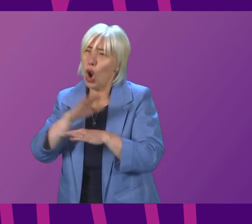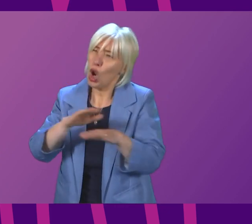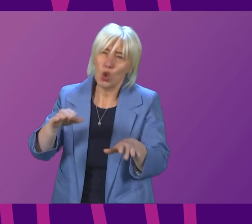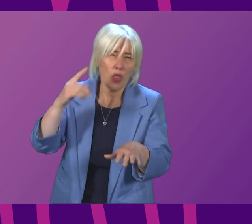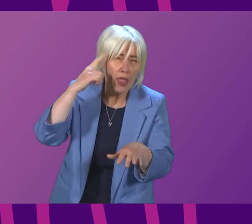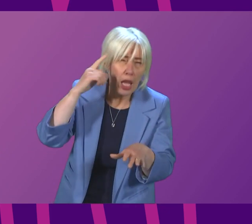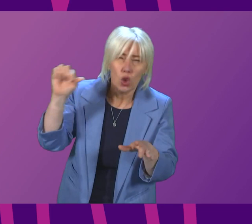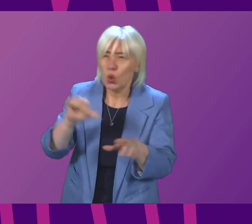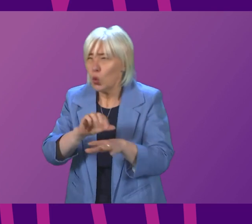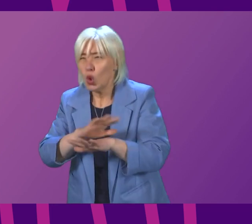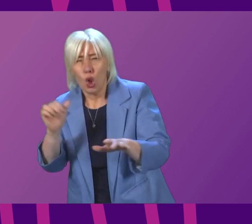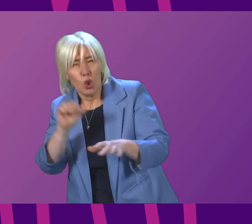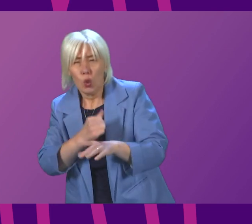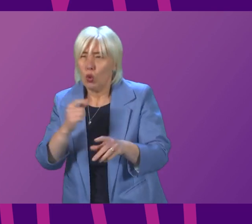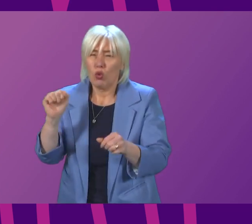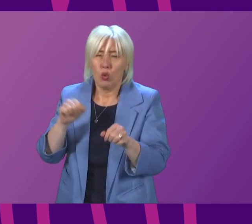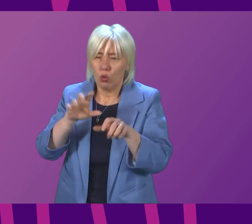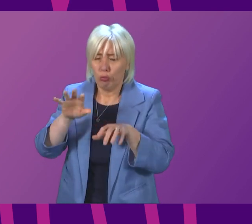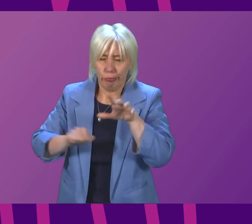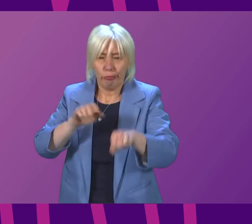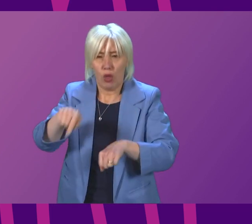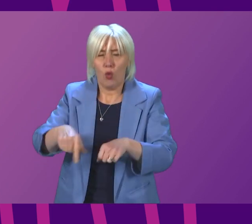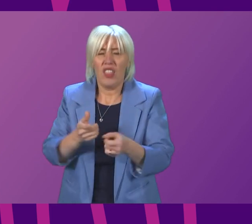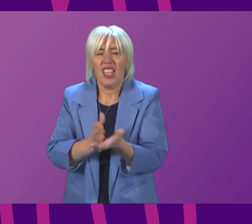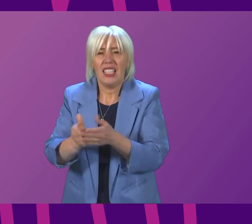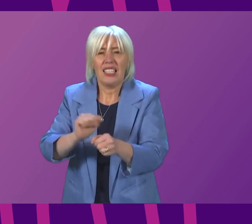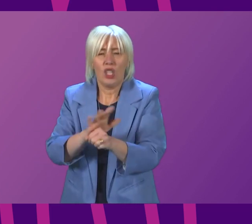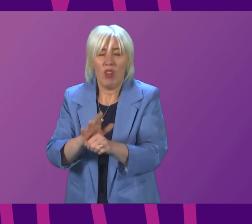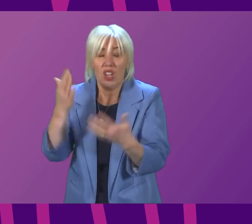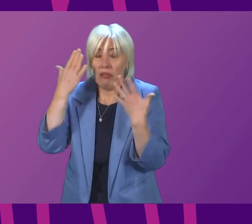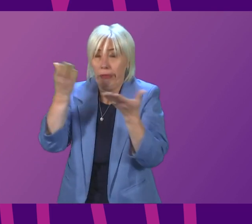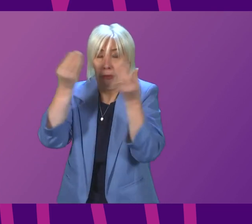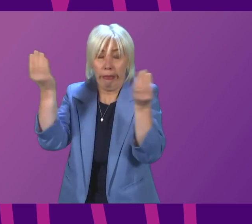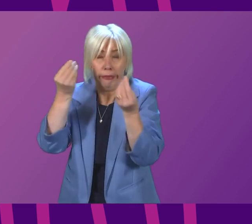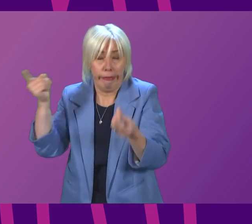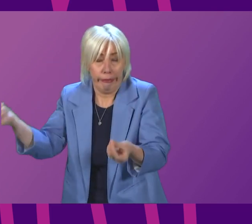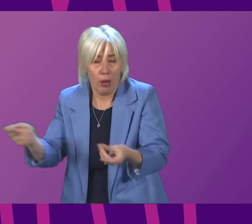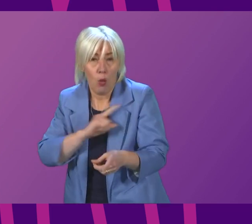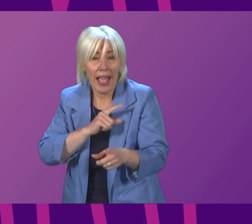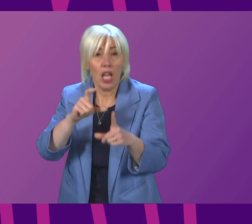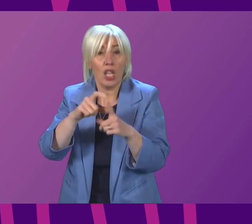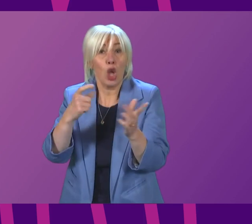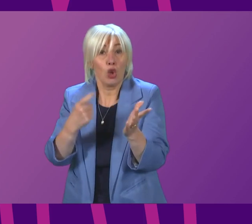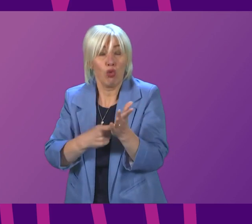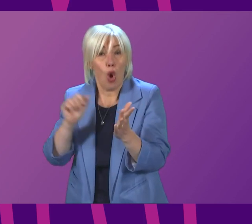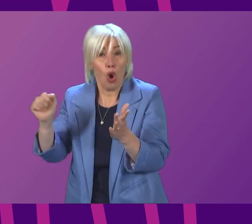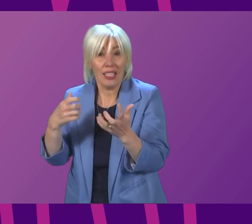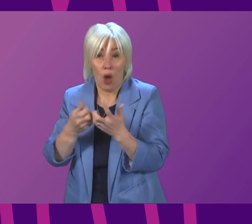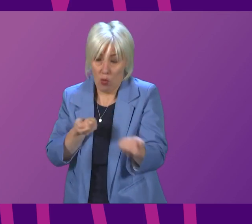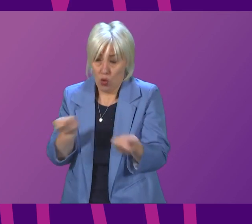do to tackle Covid. All that I can conclude is that his approach to tackling a global pandemic is simply to